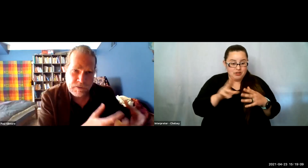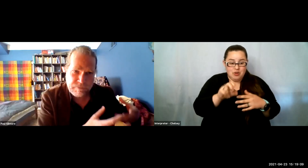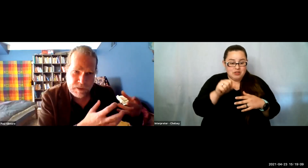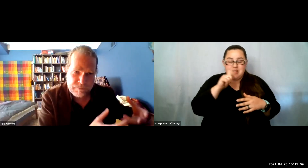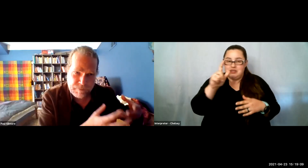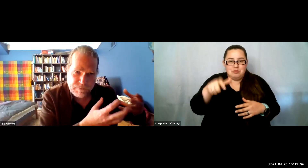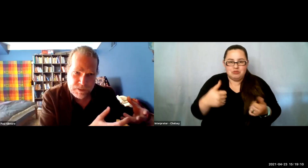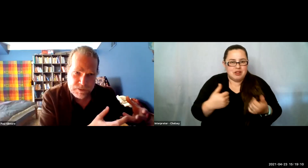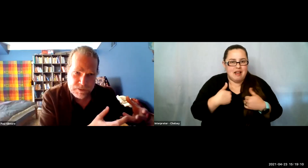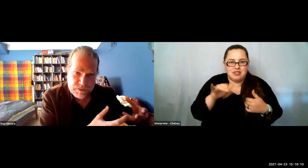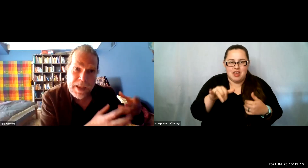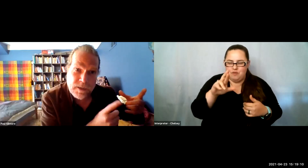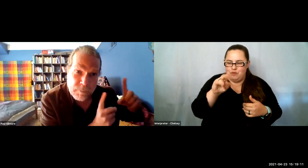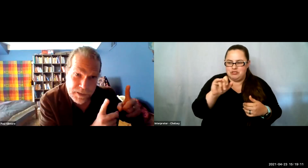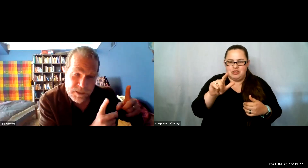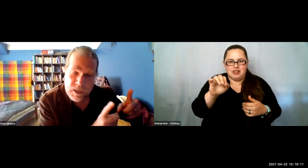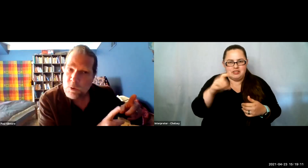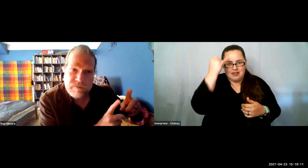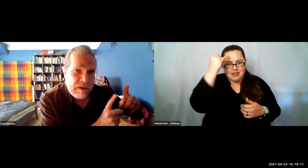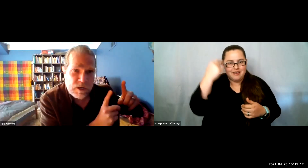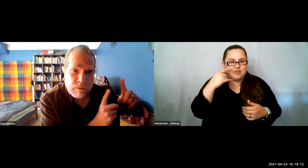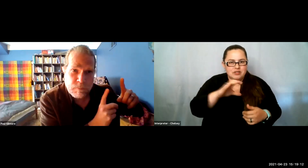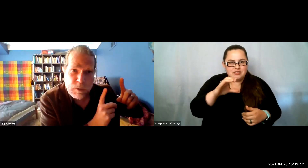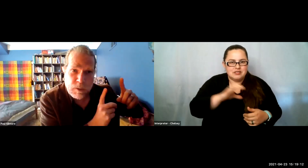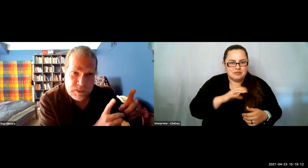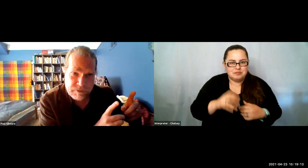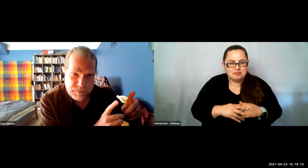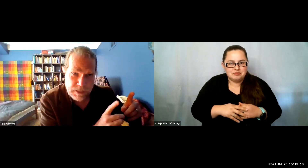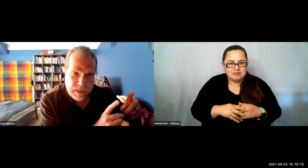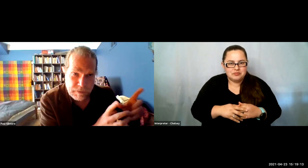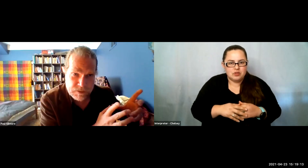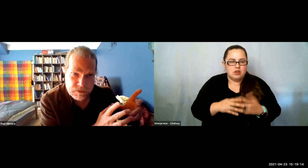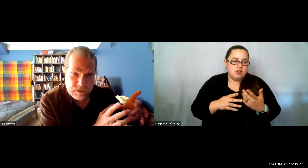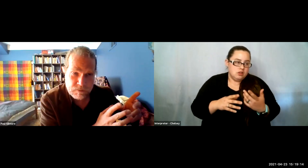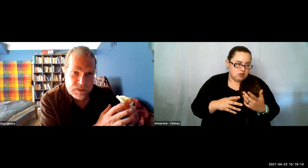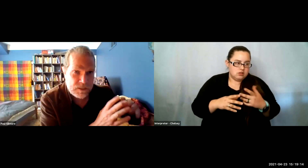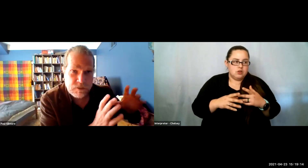of of citizens at our best, we never come close to living up to that, obviously, we see